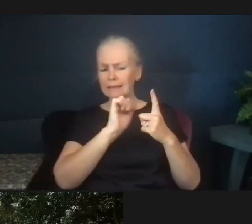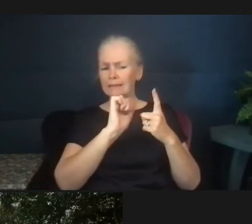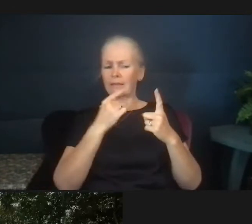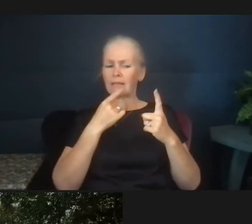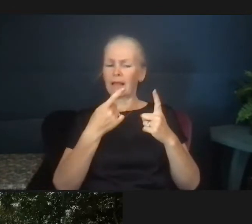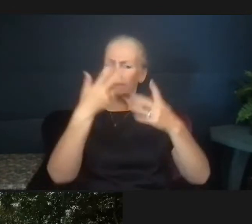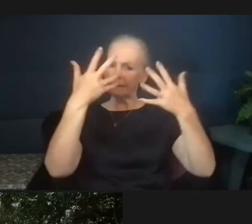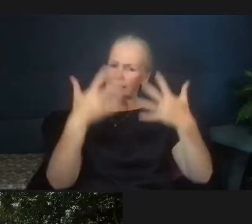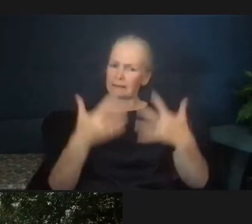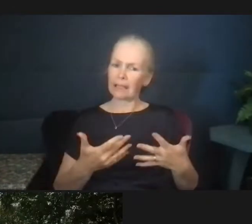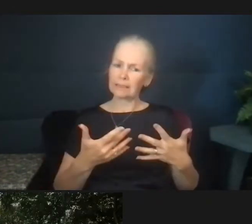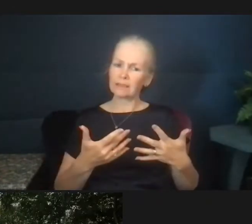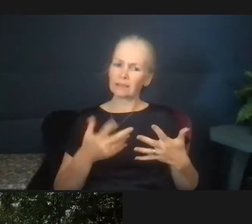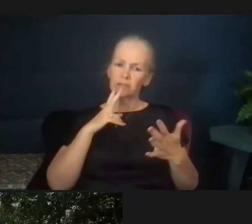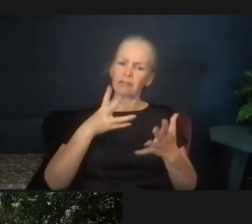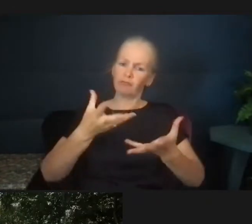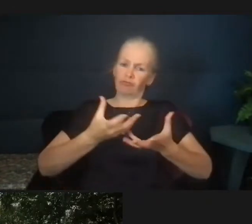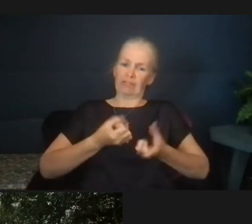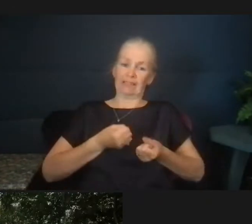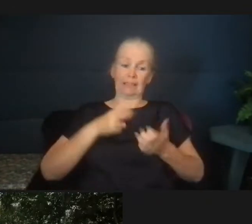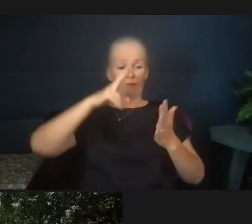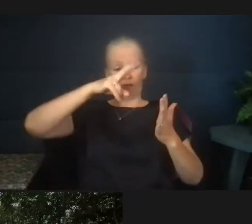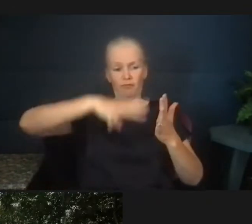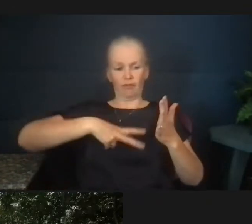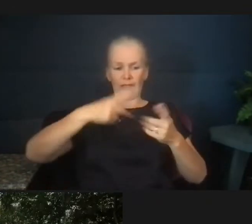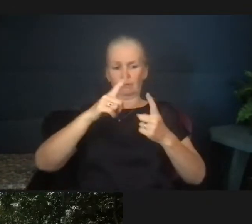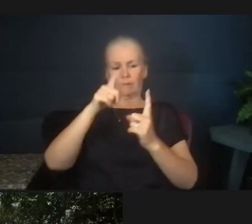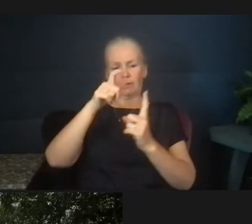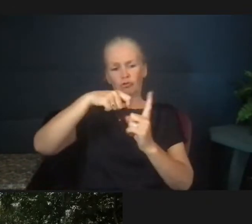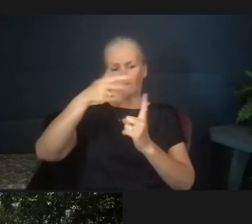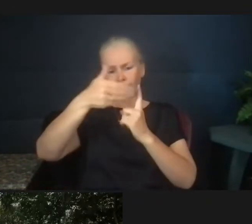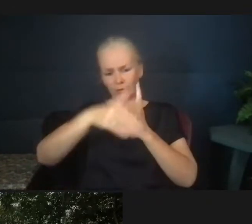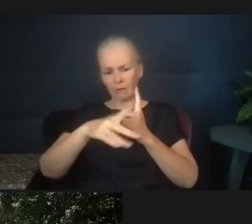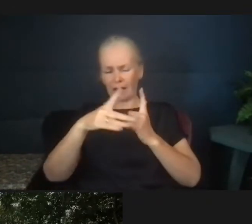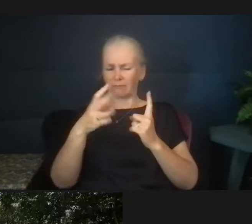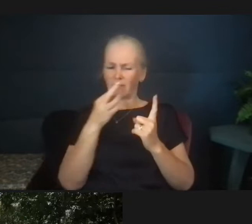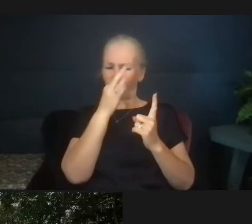that we sometimes just receive, without really interrogating and understanding it.